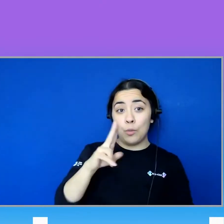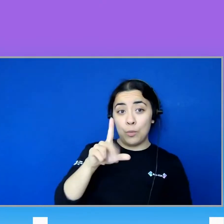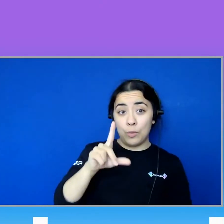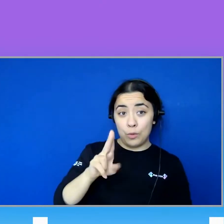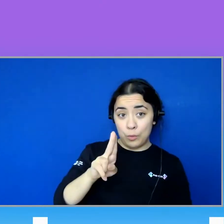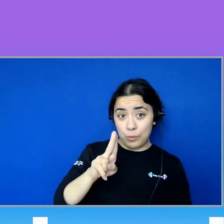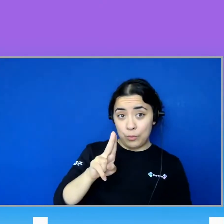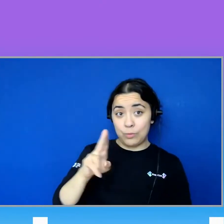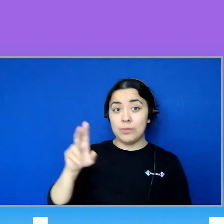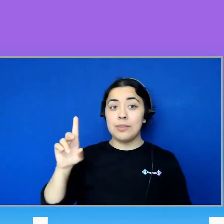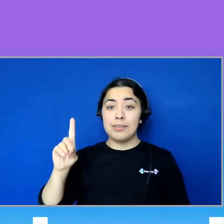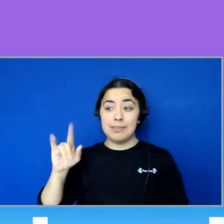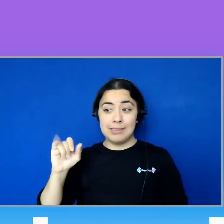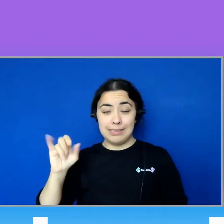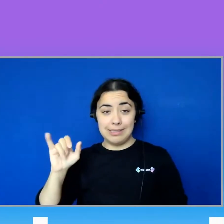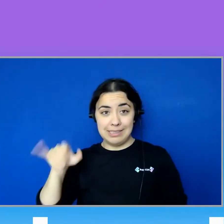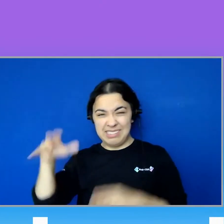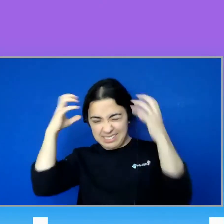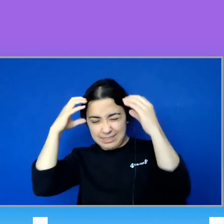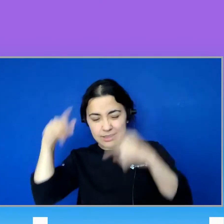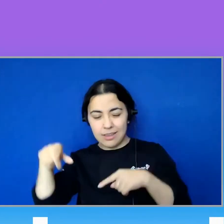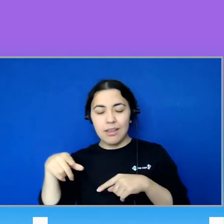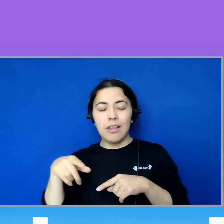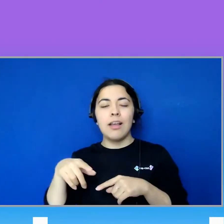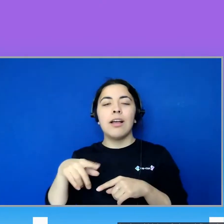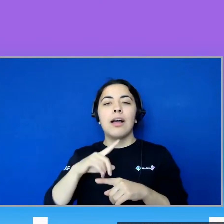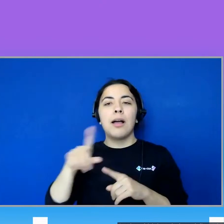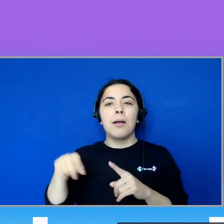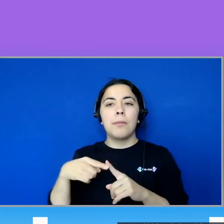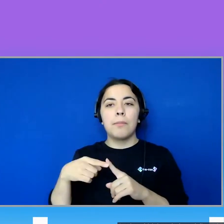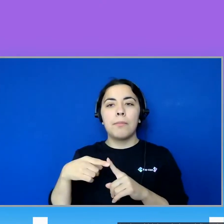marriage penalty that that